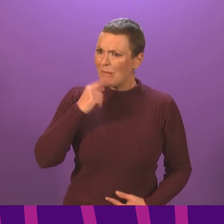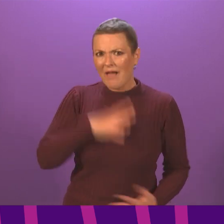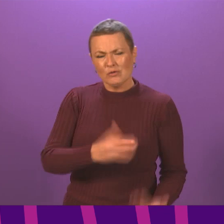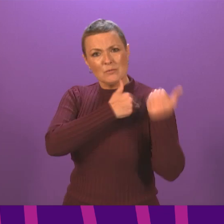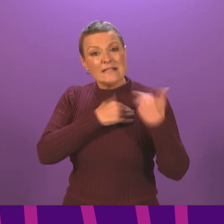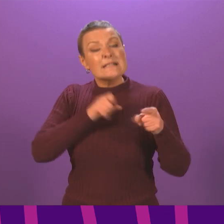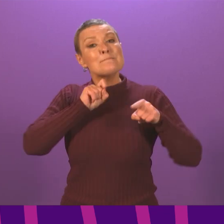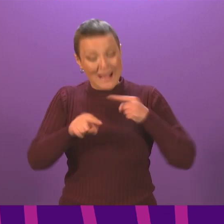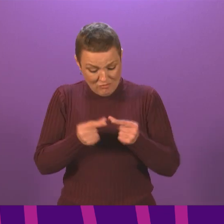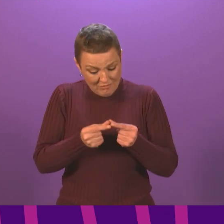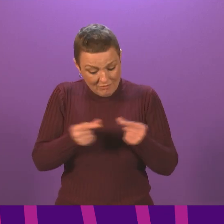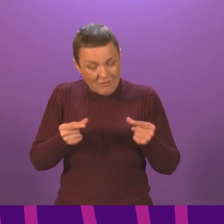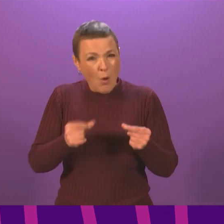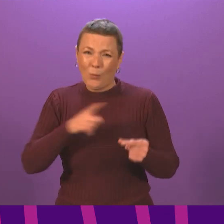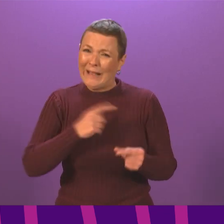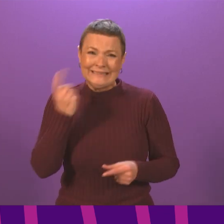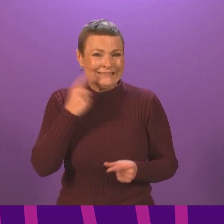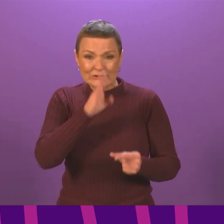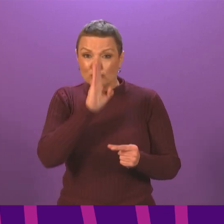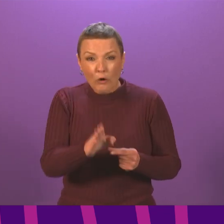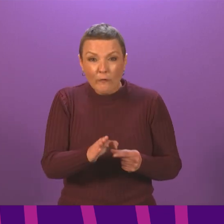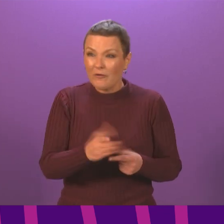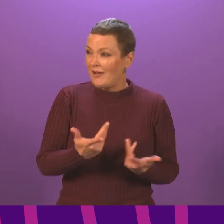voluntarily—particularly the lateral flow testing, which is much more straightforward